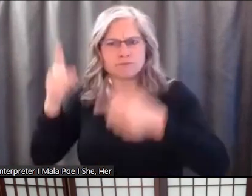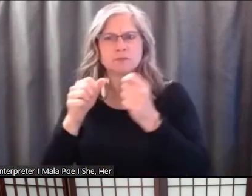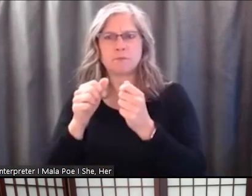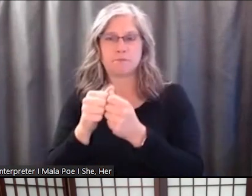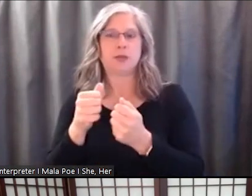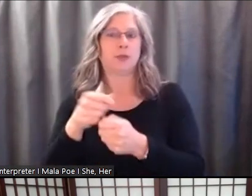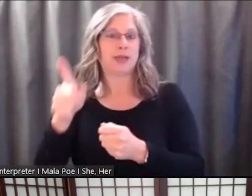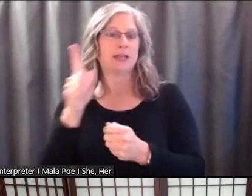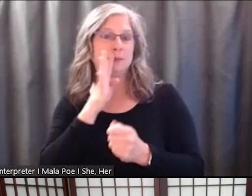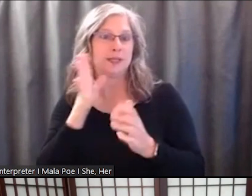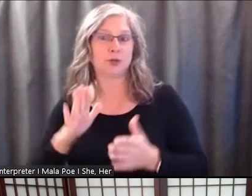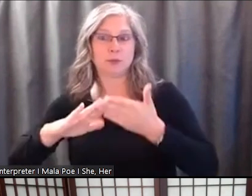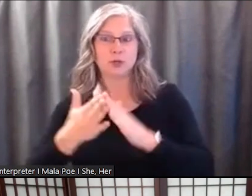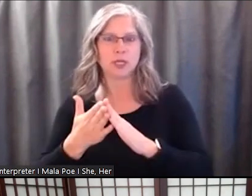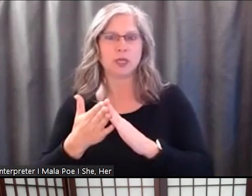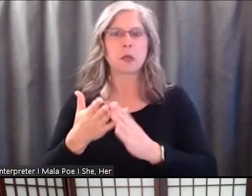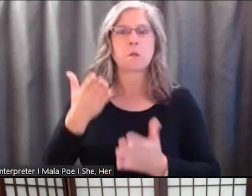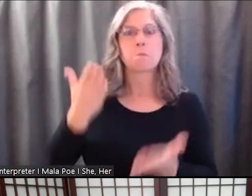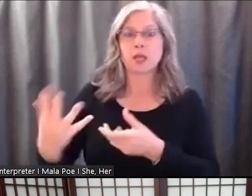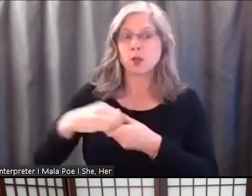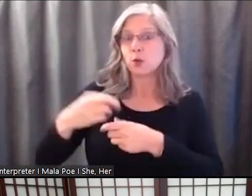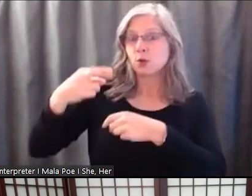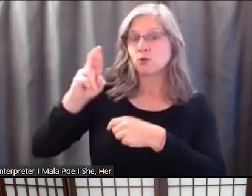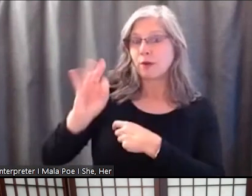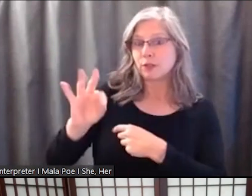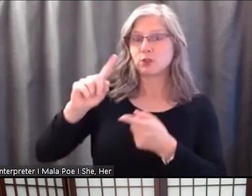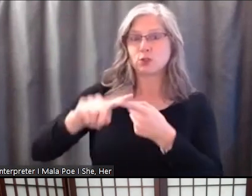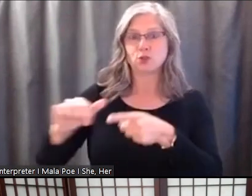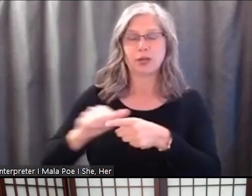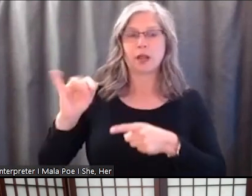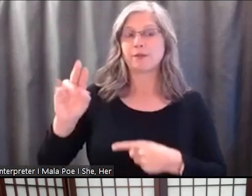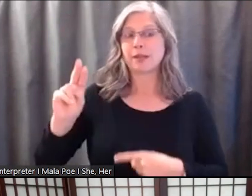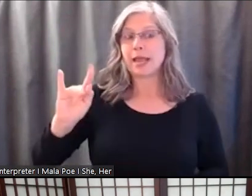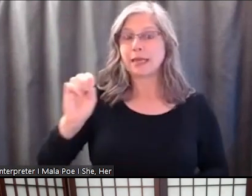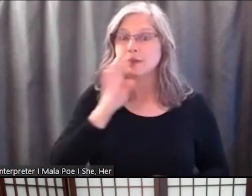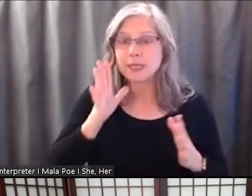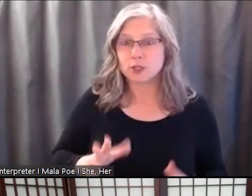okay-- "which may include reference to the training of native speakers in the practice of linguistics,